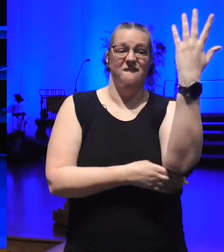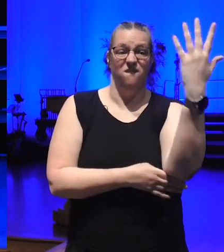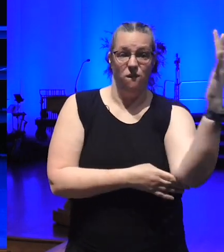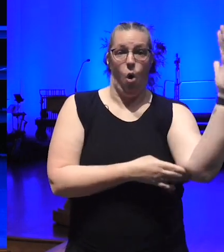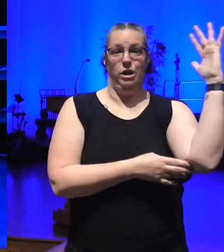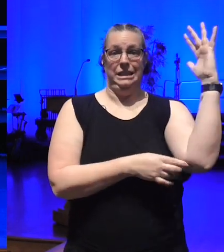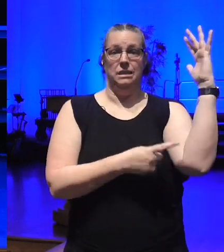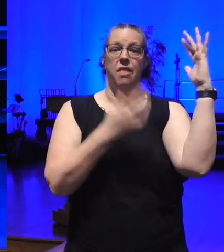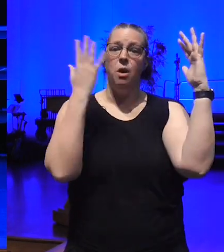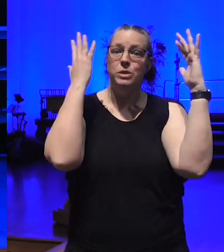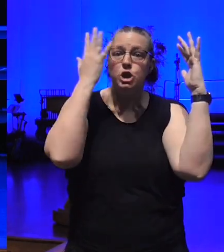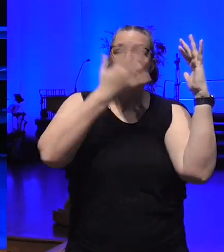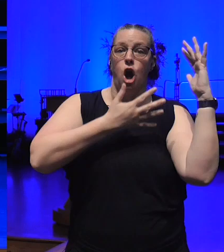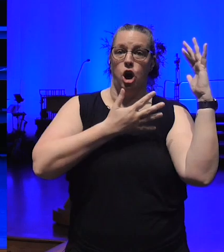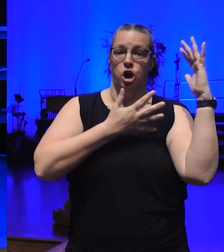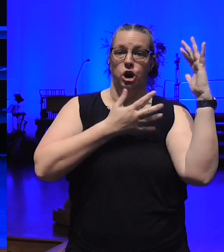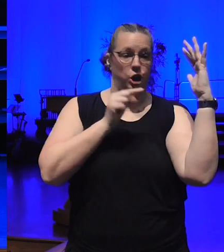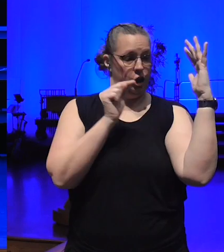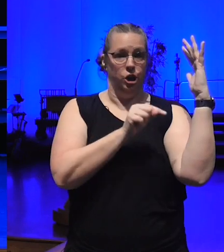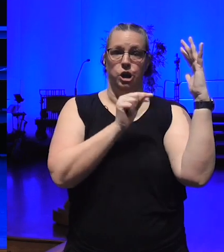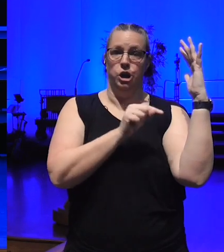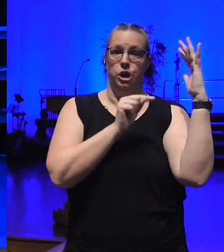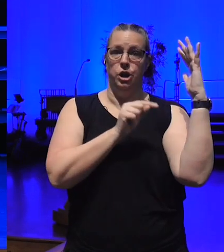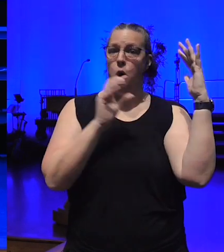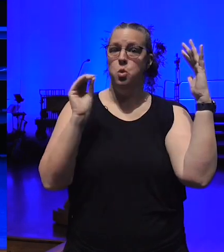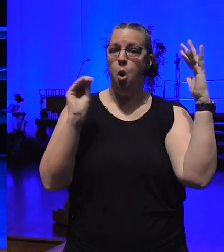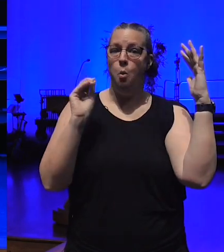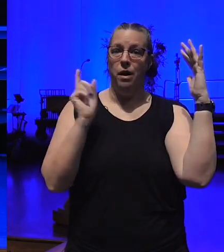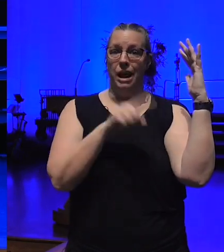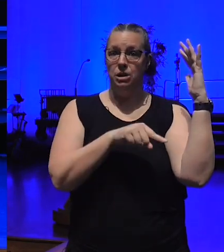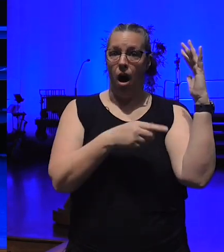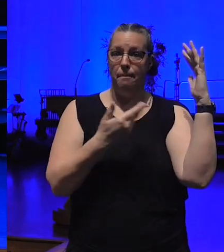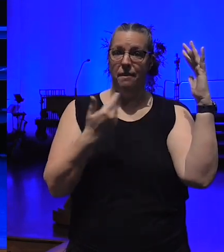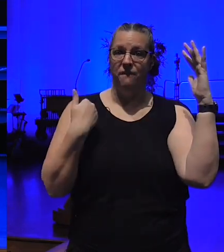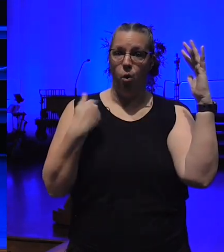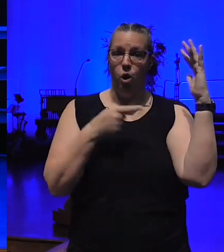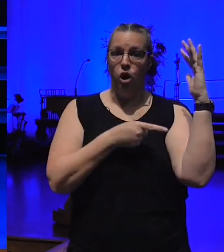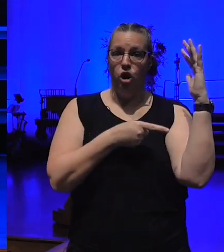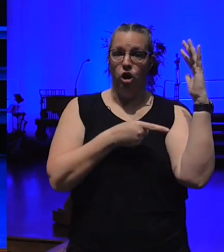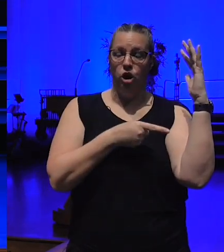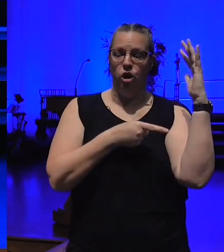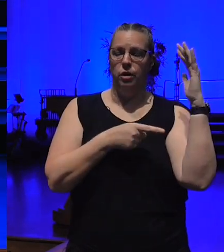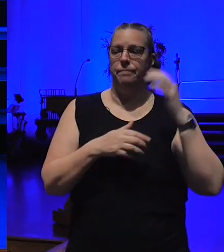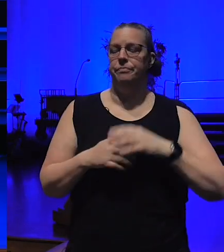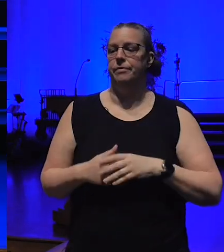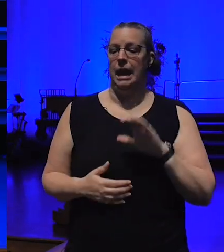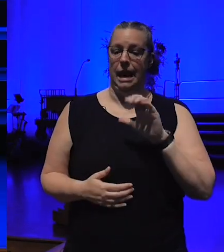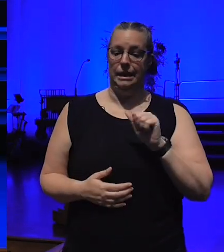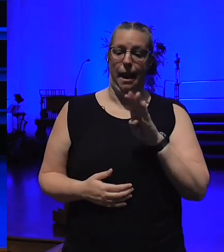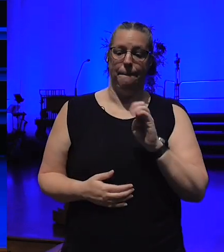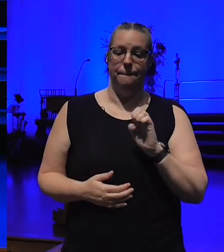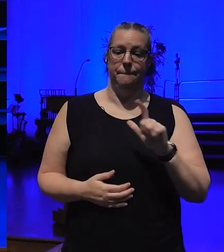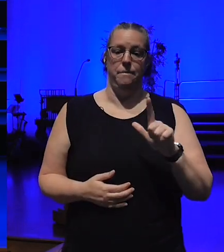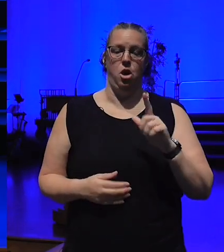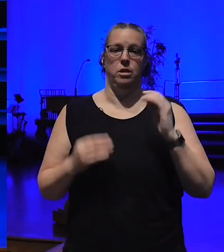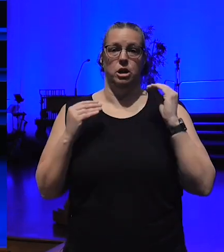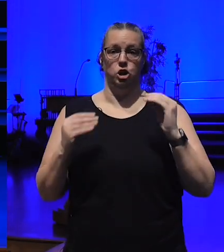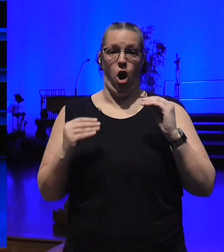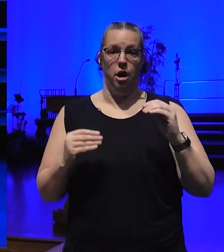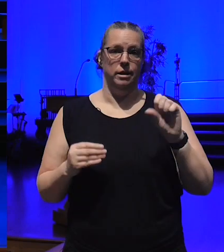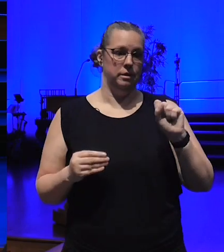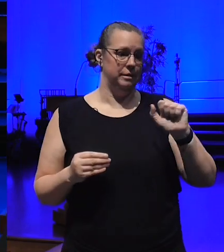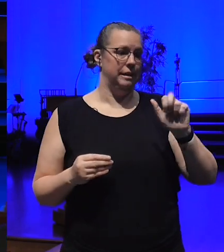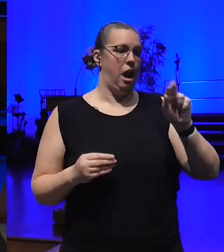had entered before Campbell taught for decades at Sarah Lawrence College an all girls school where